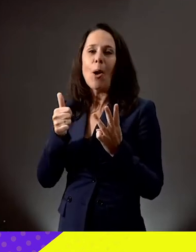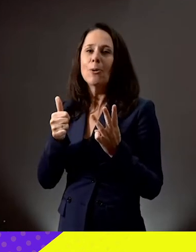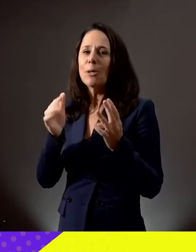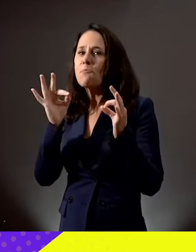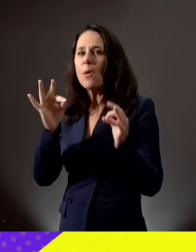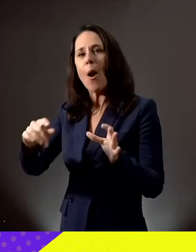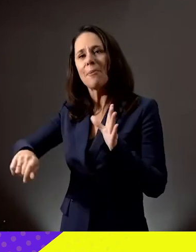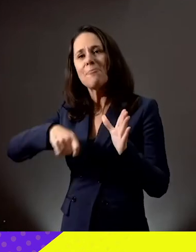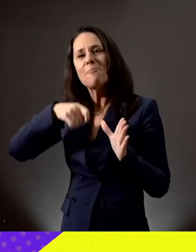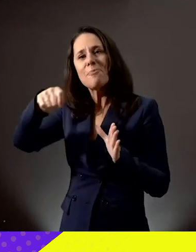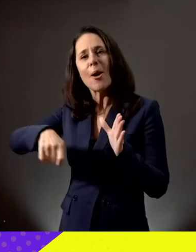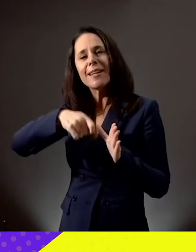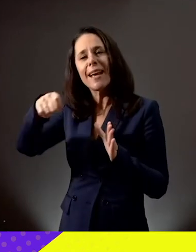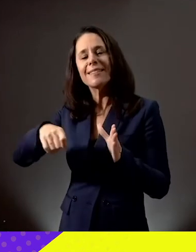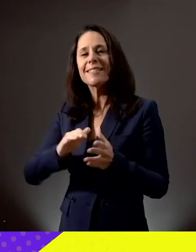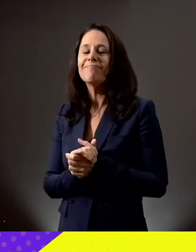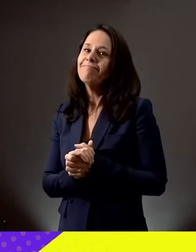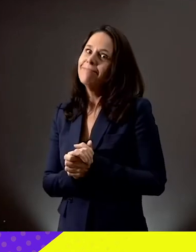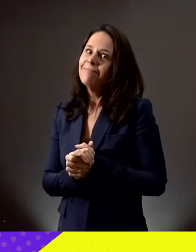But there can only be one, as I always say.